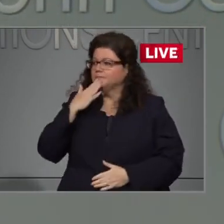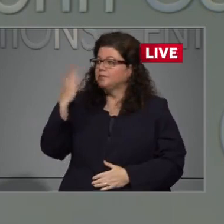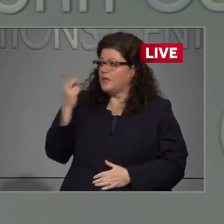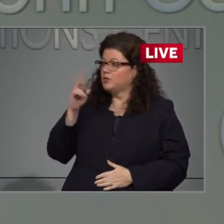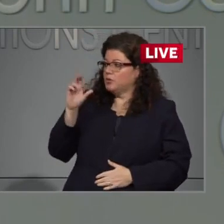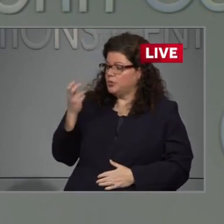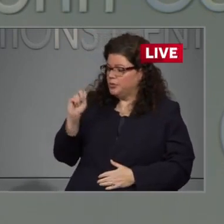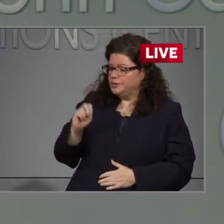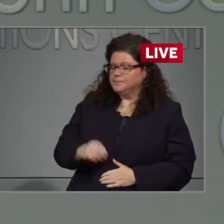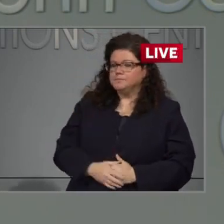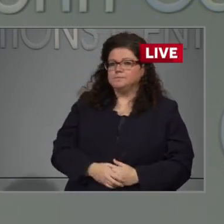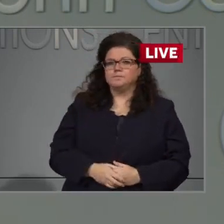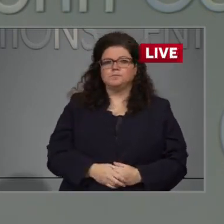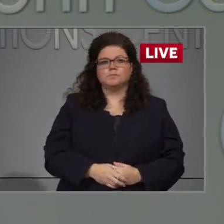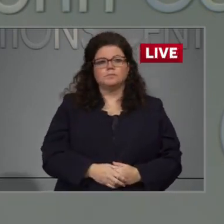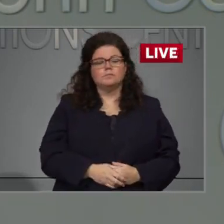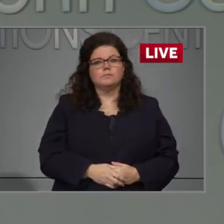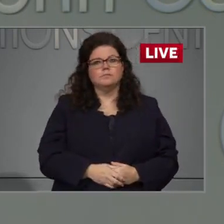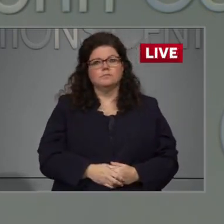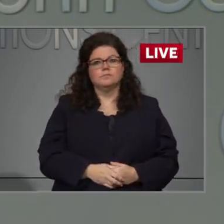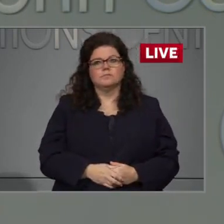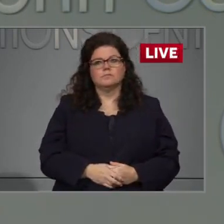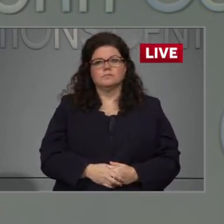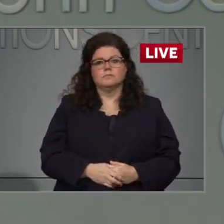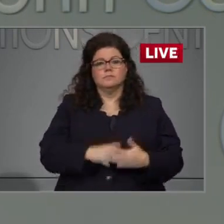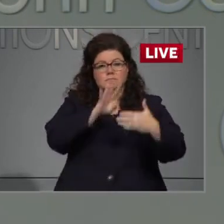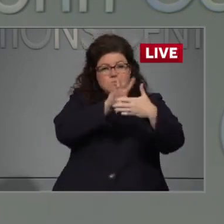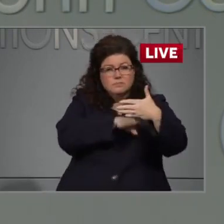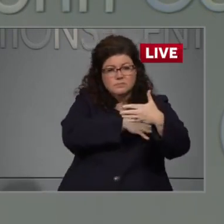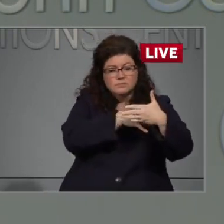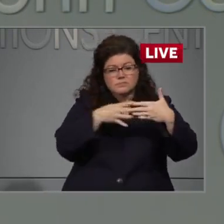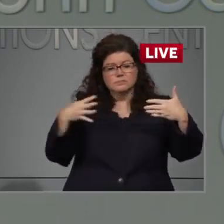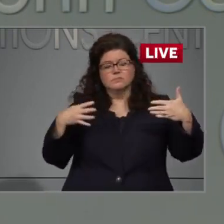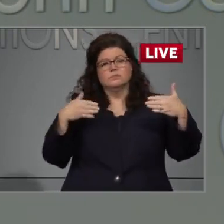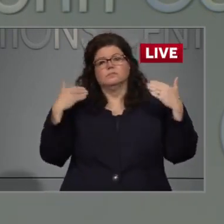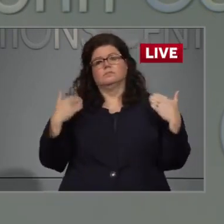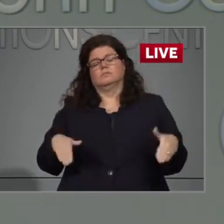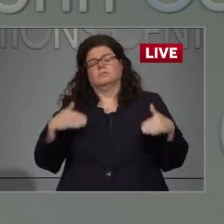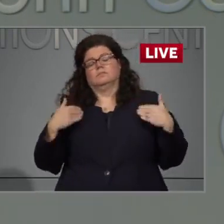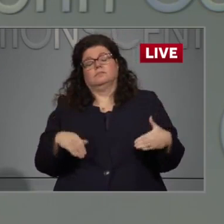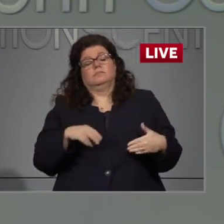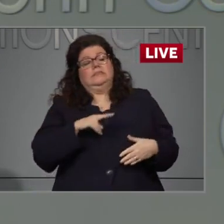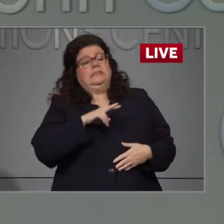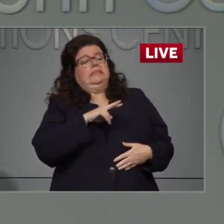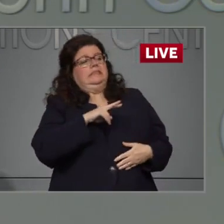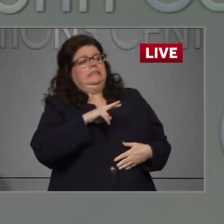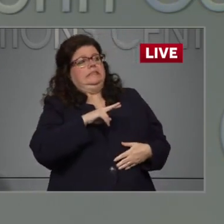THANK YOU, DR. COHEN. THE NUMBERS WE SEE OUR STARK WARNING.